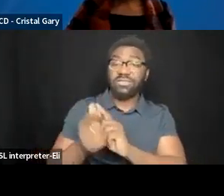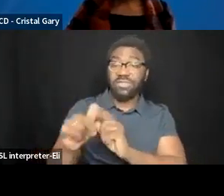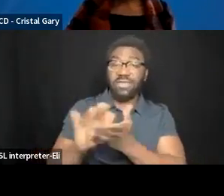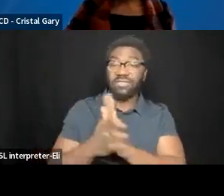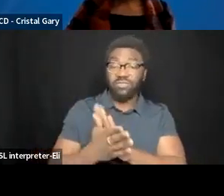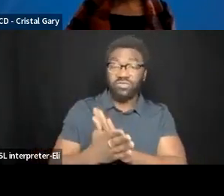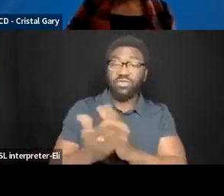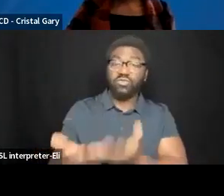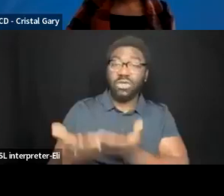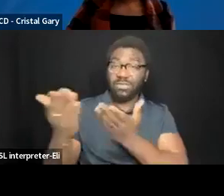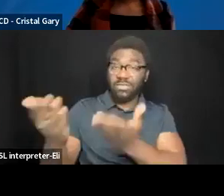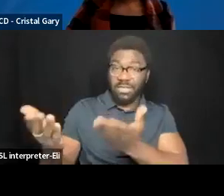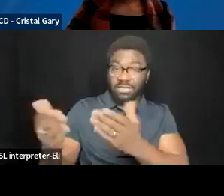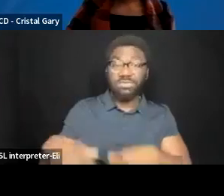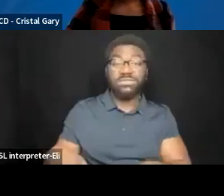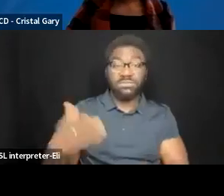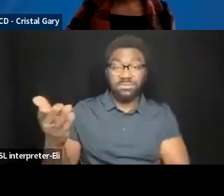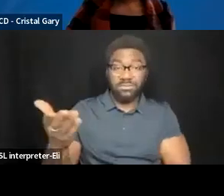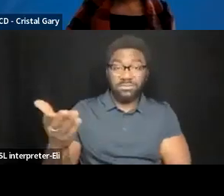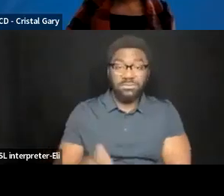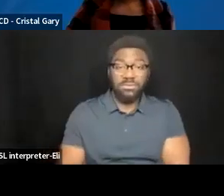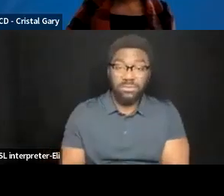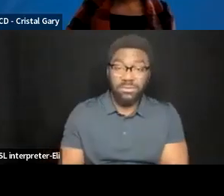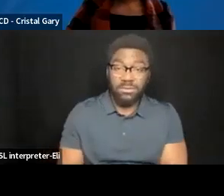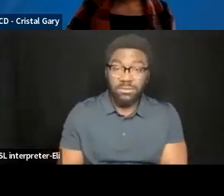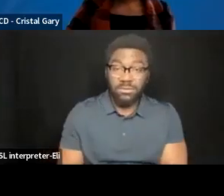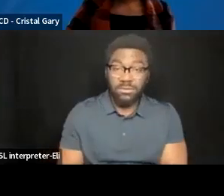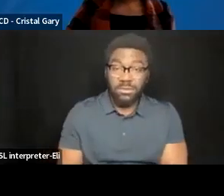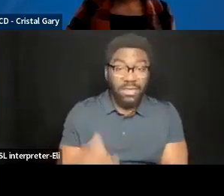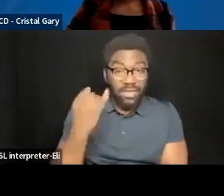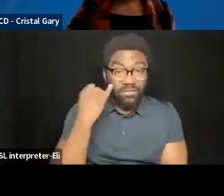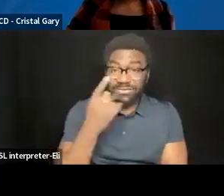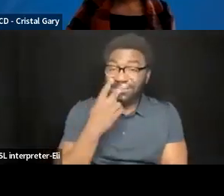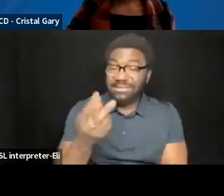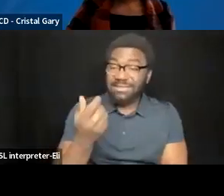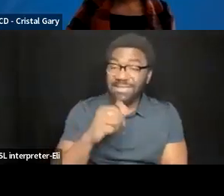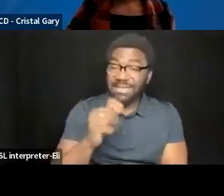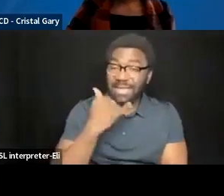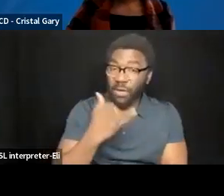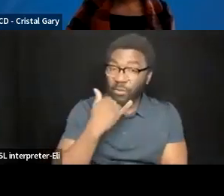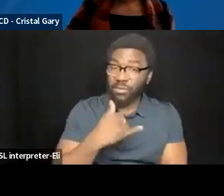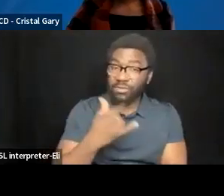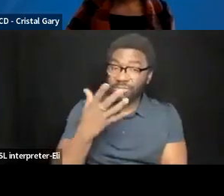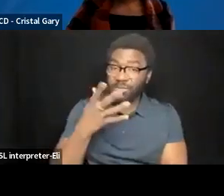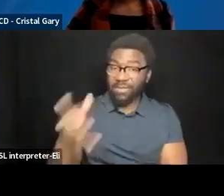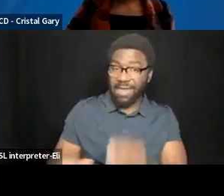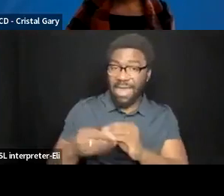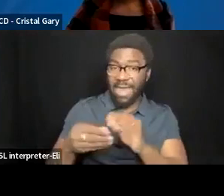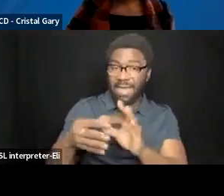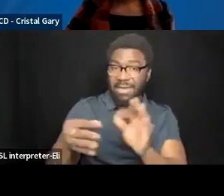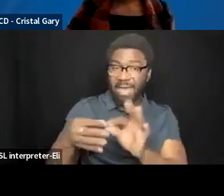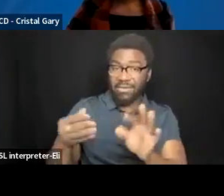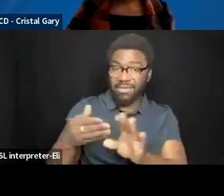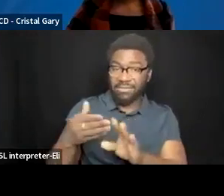in a couple of areas where you might want to do a little bit of wordsmithing in advance. And before you get to that, I see that Octavio,